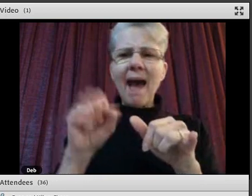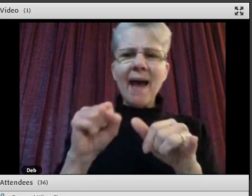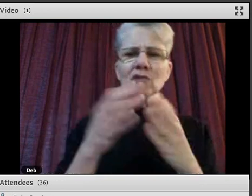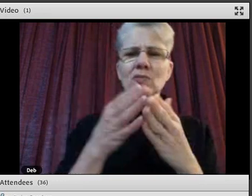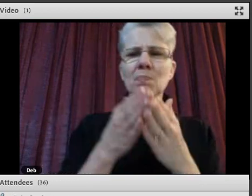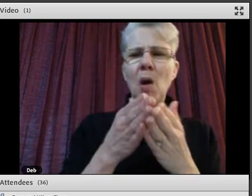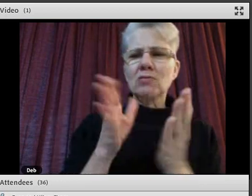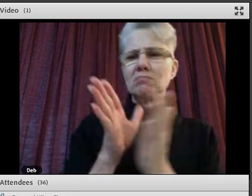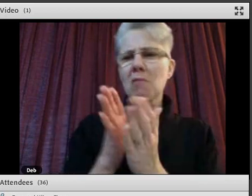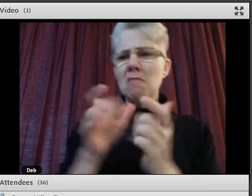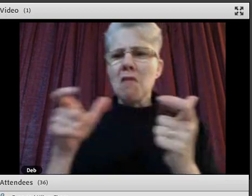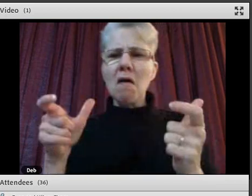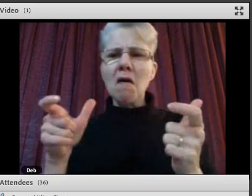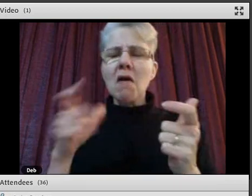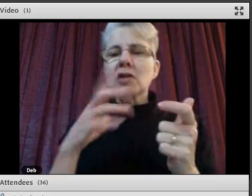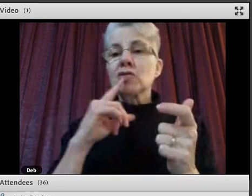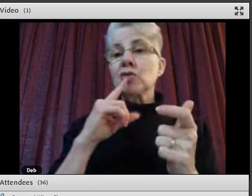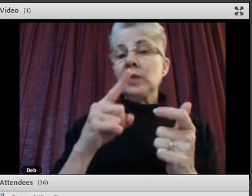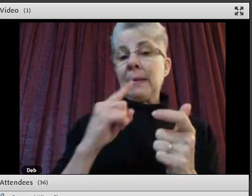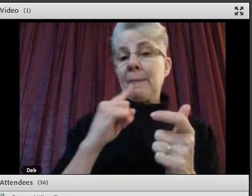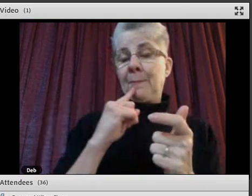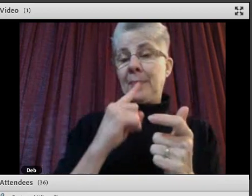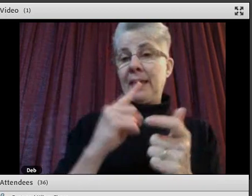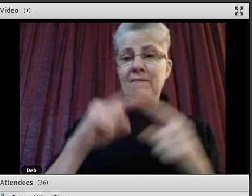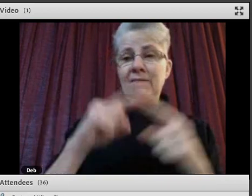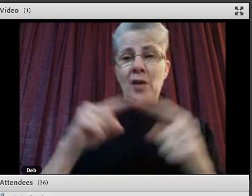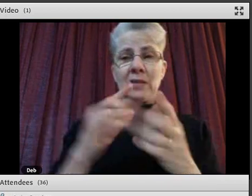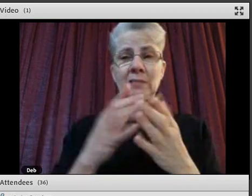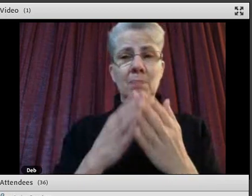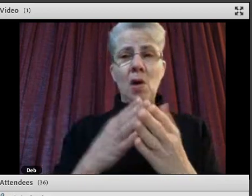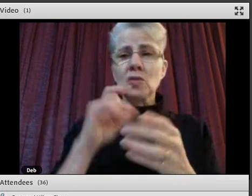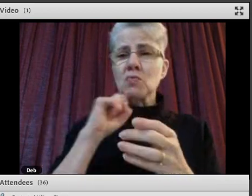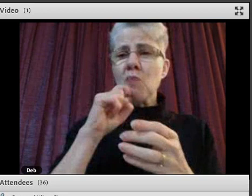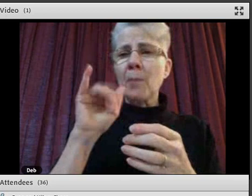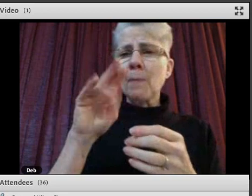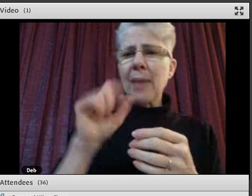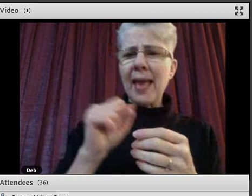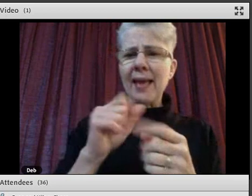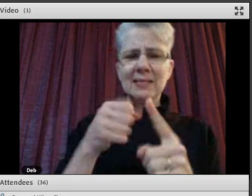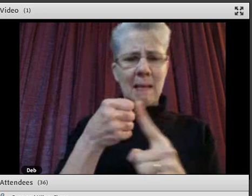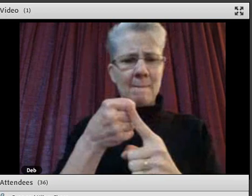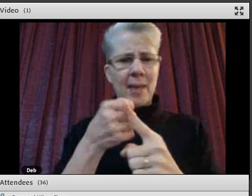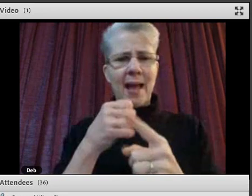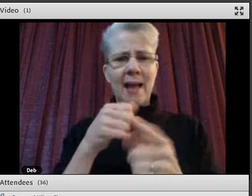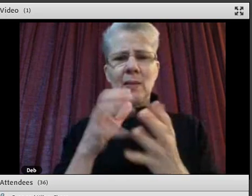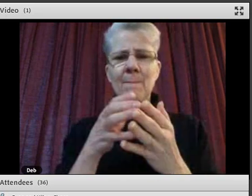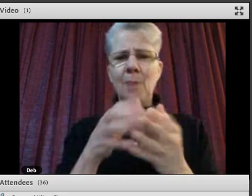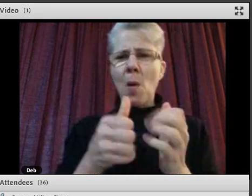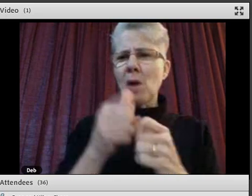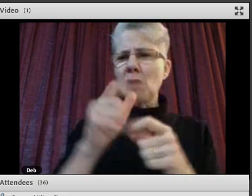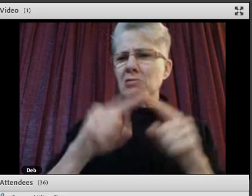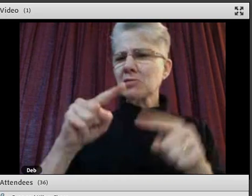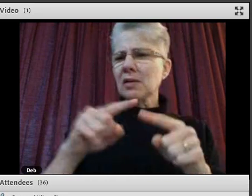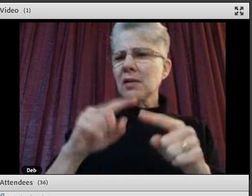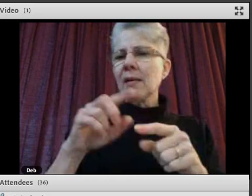different sizes of boats, different types of rubber bands, looking at different variables to figure out which is going to impact the boat most.